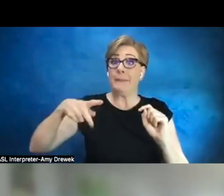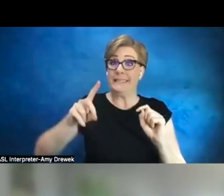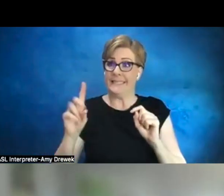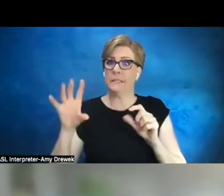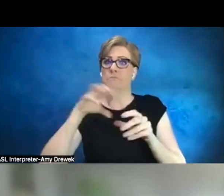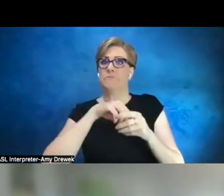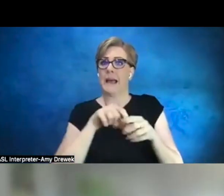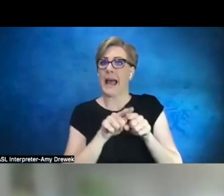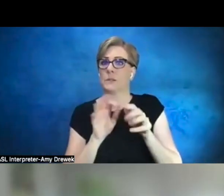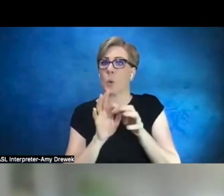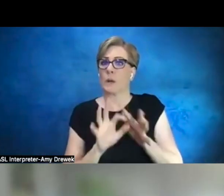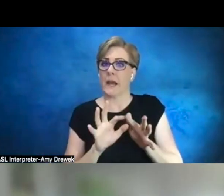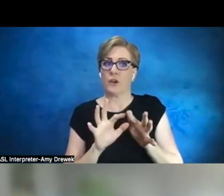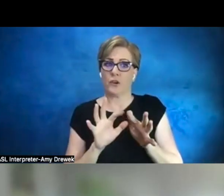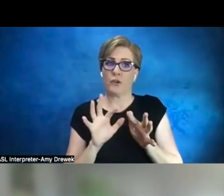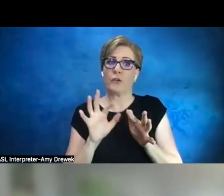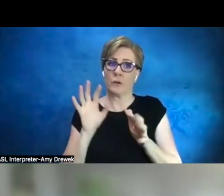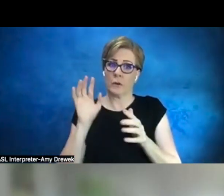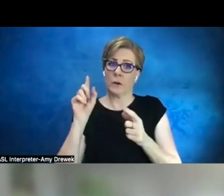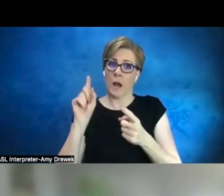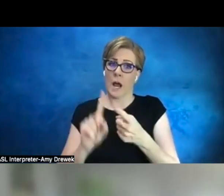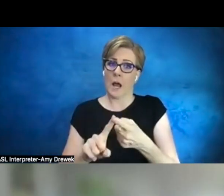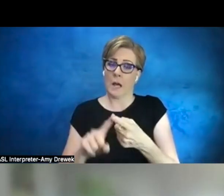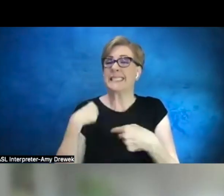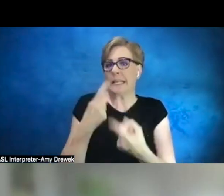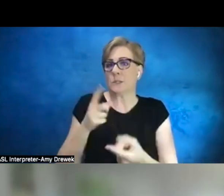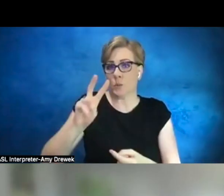And then after the Clinton administration ended, AAPD took